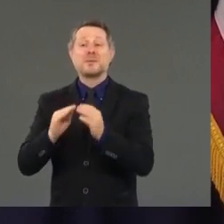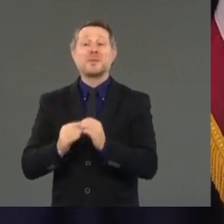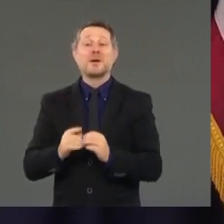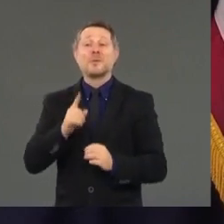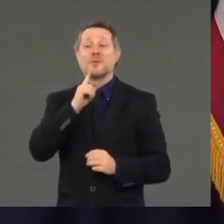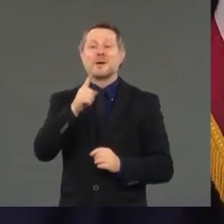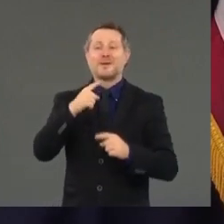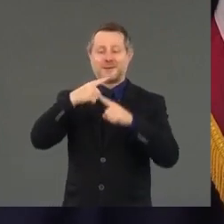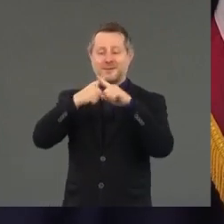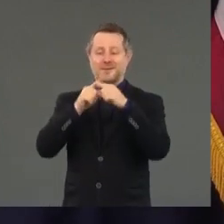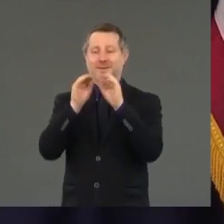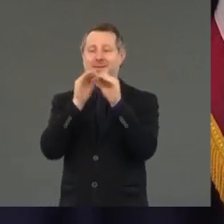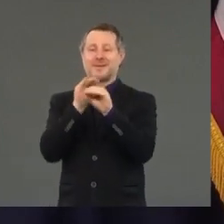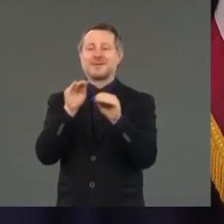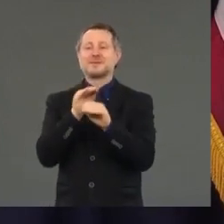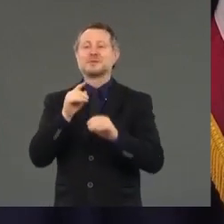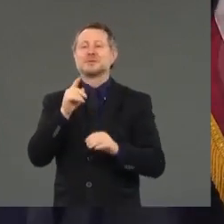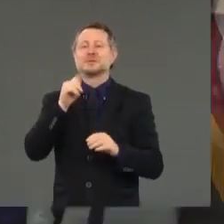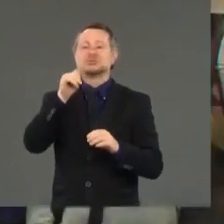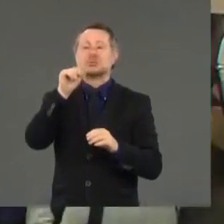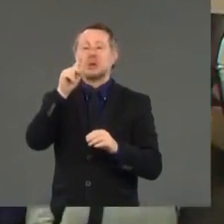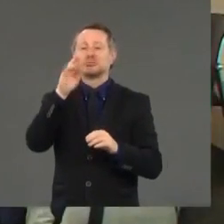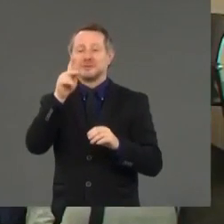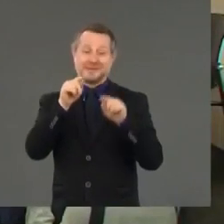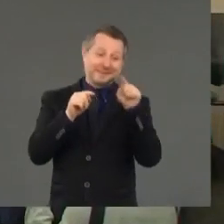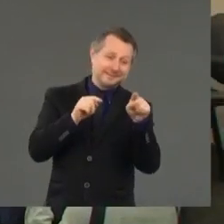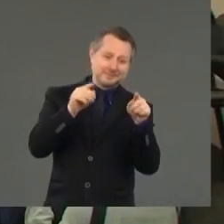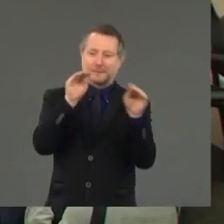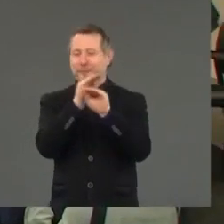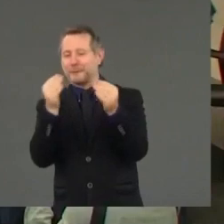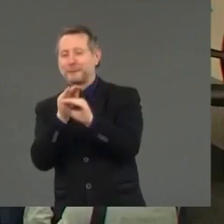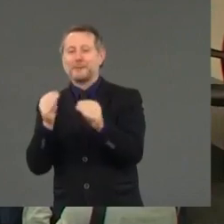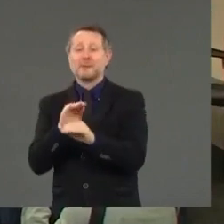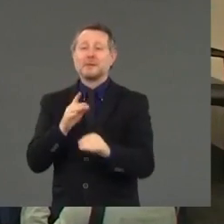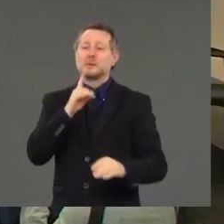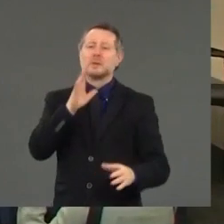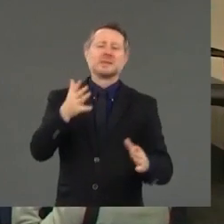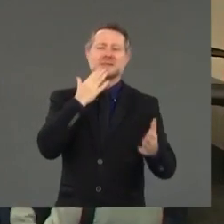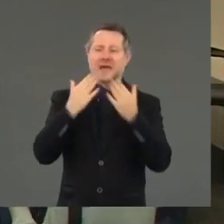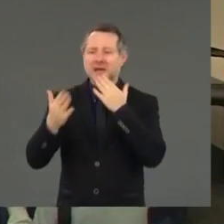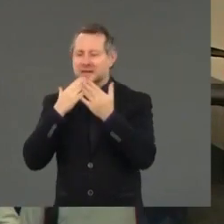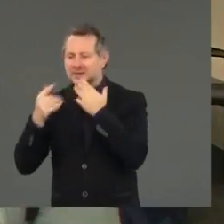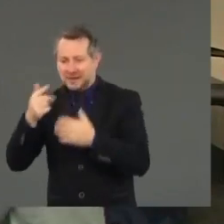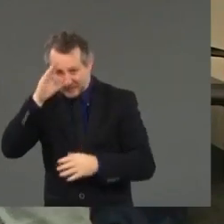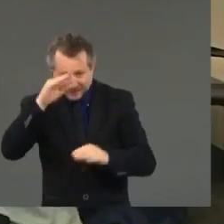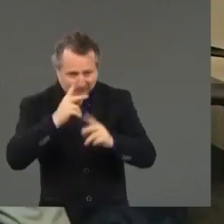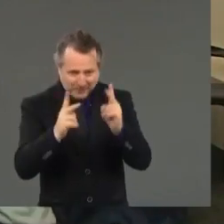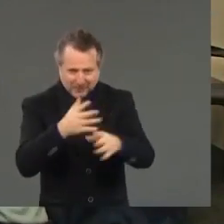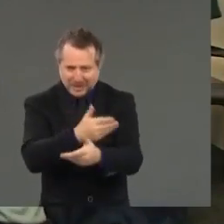ARE ON TRACK WITH JUNE BASED ON THE METRICS WITH A BIG ASTERISK OF WHAT HAPPENS BETWEEN NOW AND THEN AND WE ARE ON THE EXACT